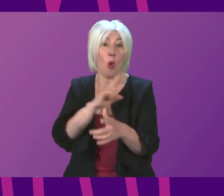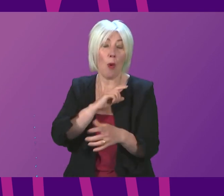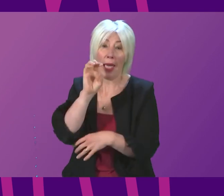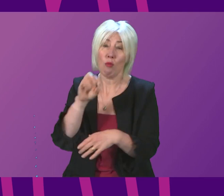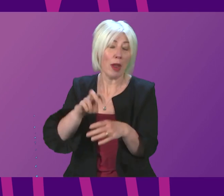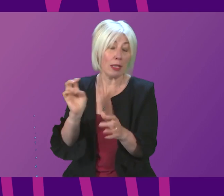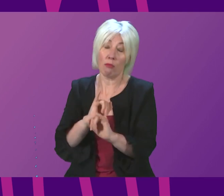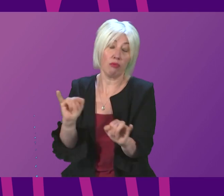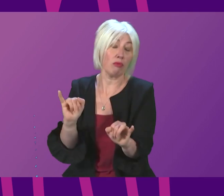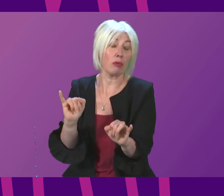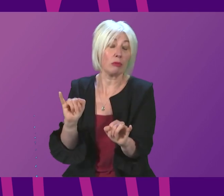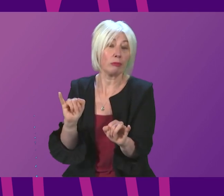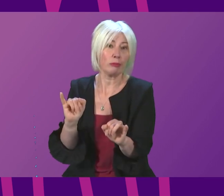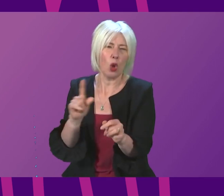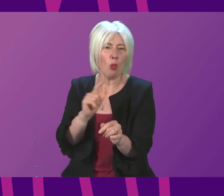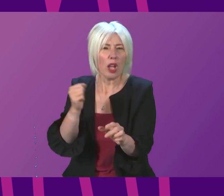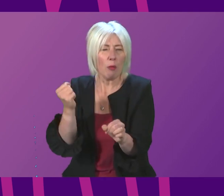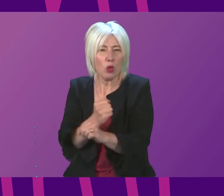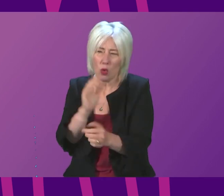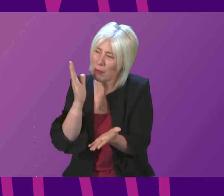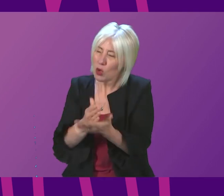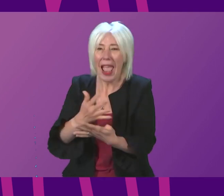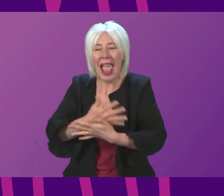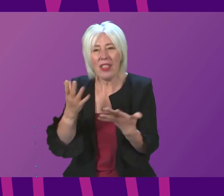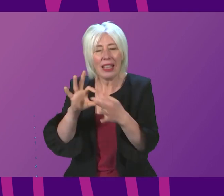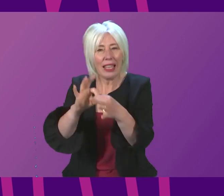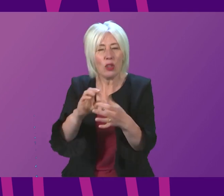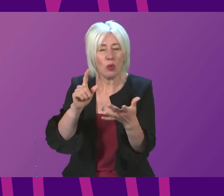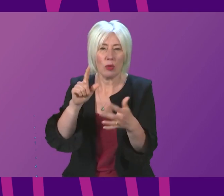What can we do to ensure that any actions by the EU in response to the UK Government’s